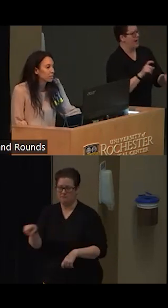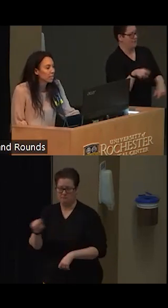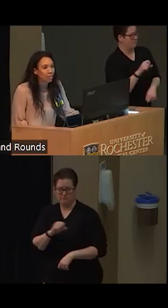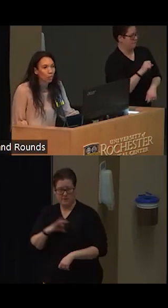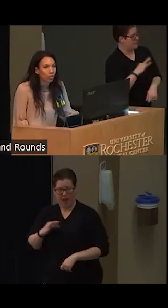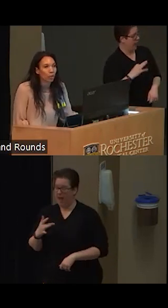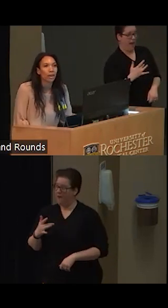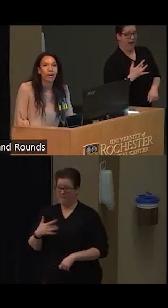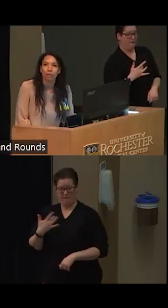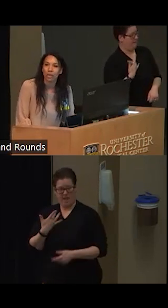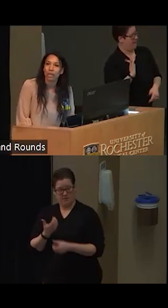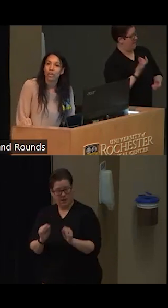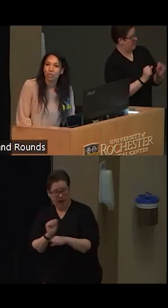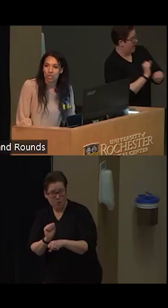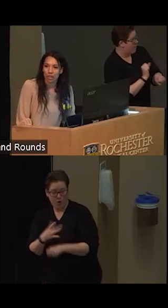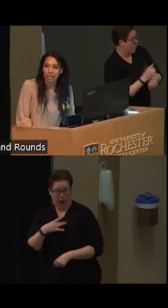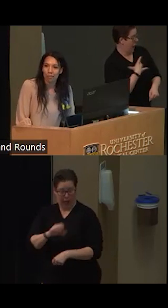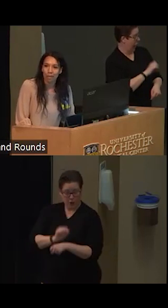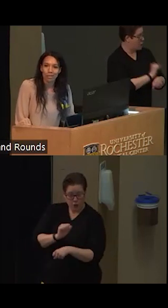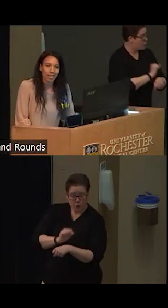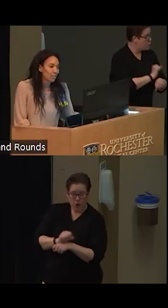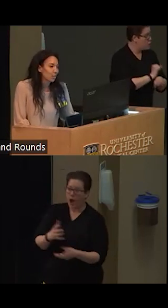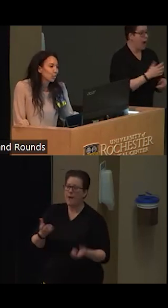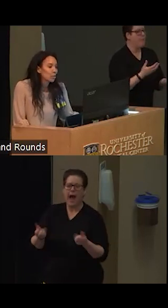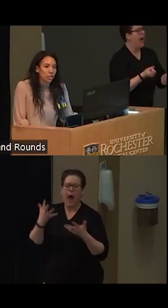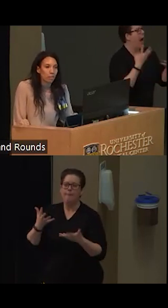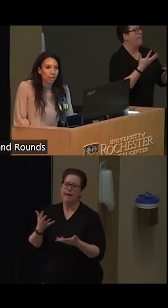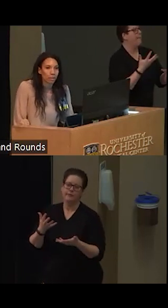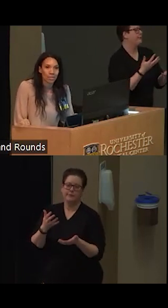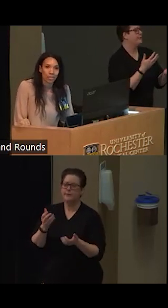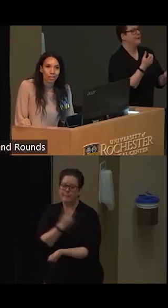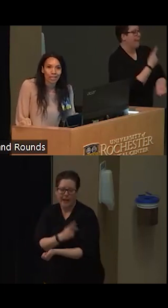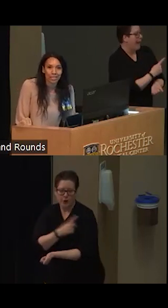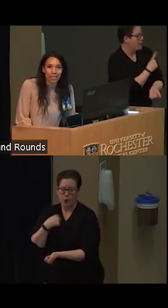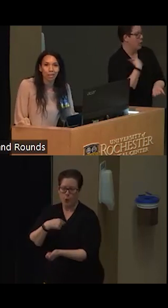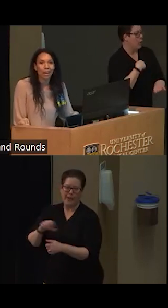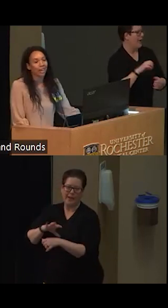feel safe at work what are our restraint numbers and seclusion numbers what's our nursing team like